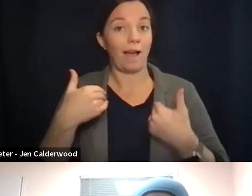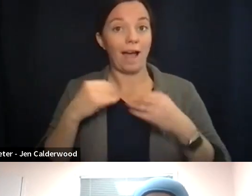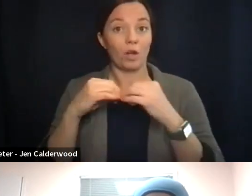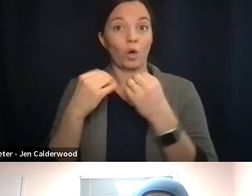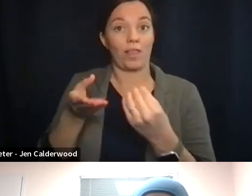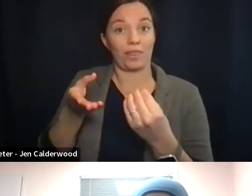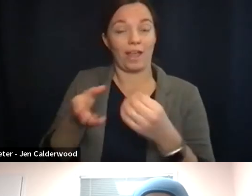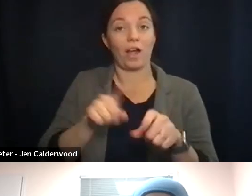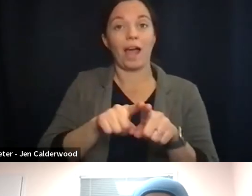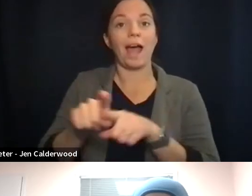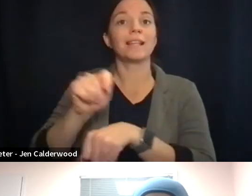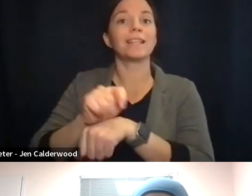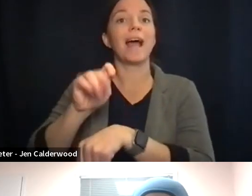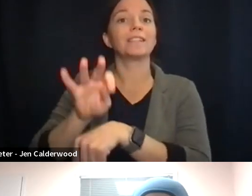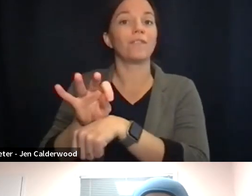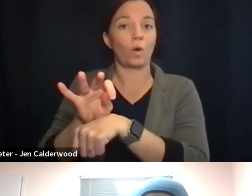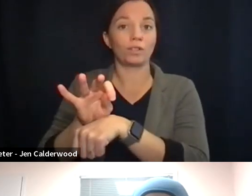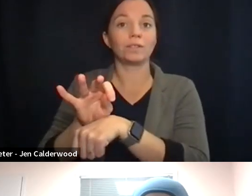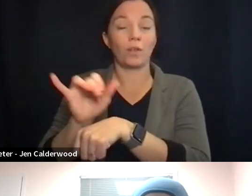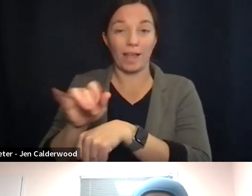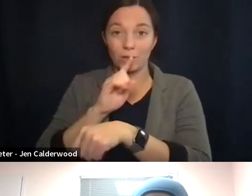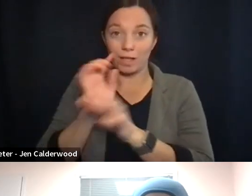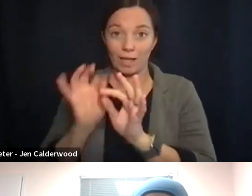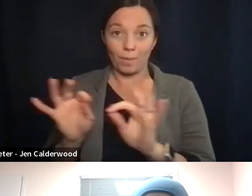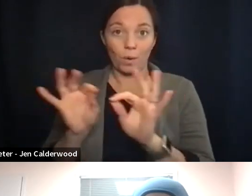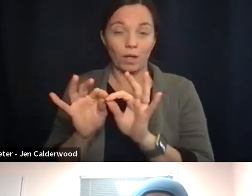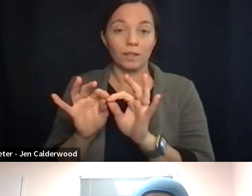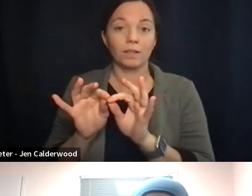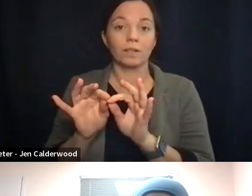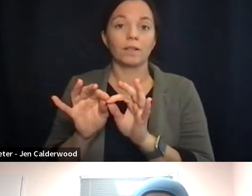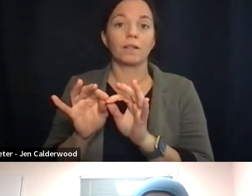And so that's really important to look at. I know in South Carolina. It does. You know, it does have our organization listed as a task force.